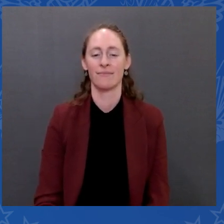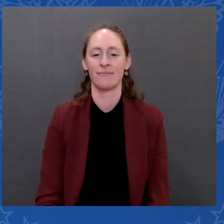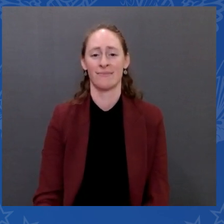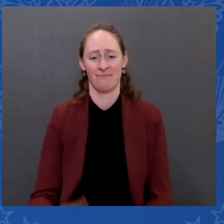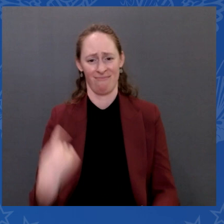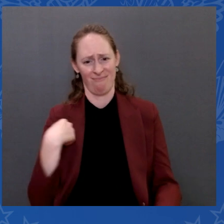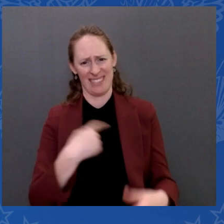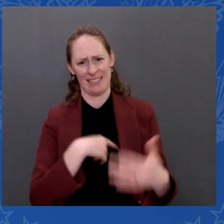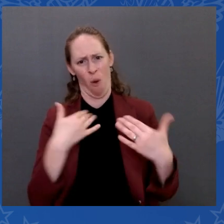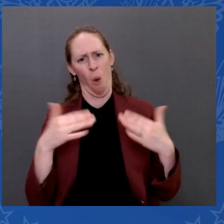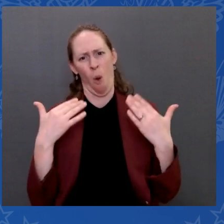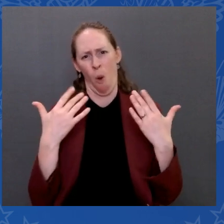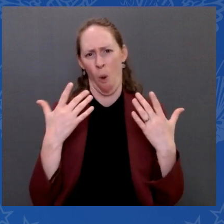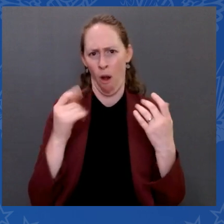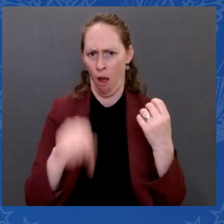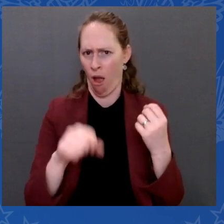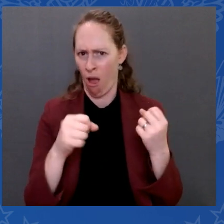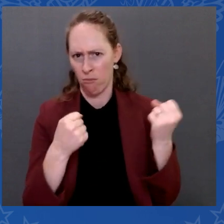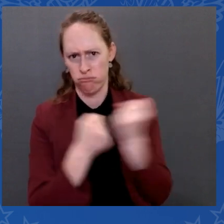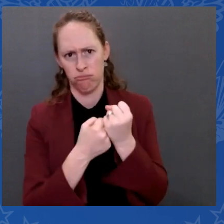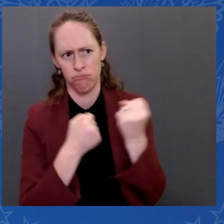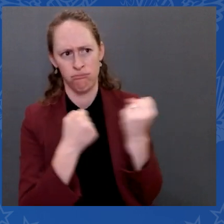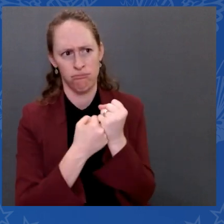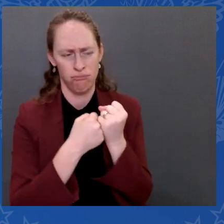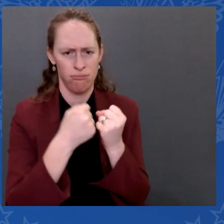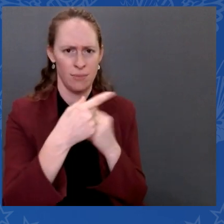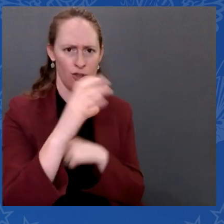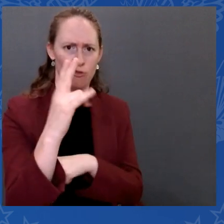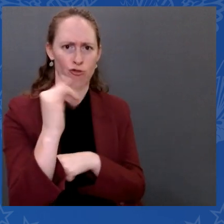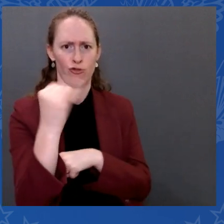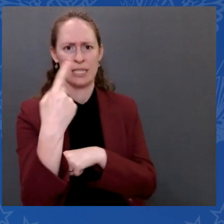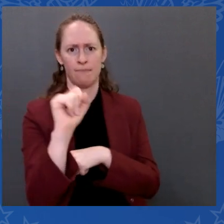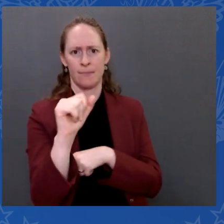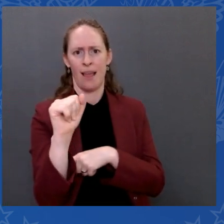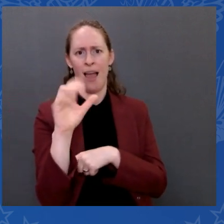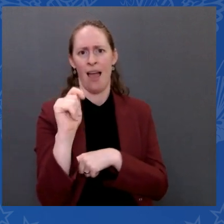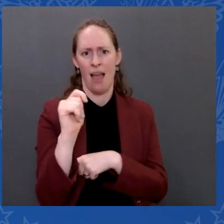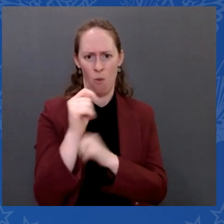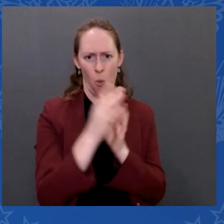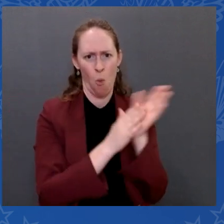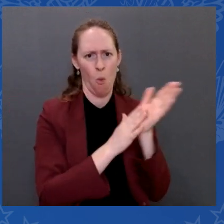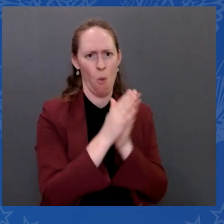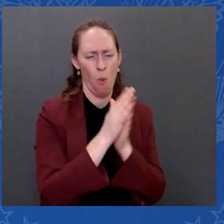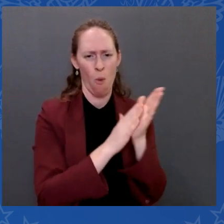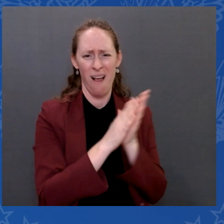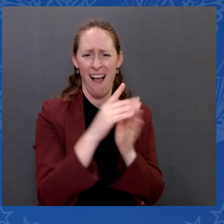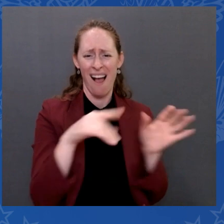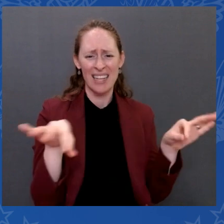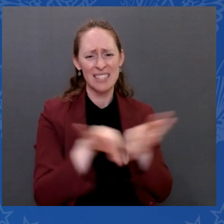The CHIPS Act is a key component of both creating good jobs here in the U.S.